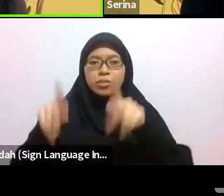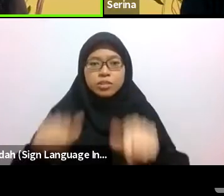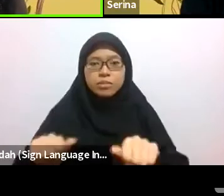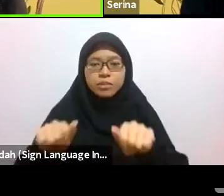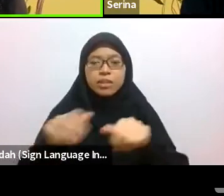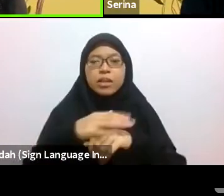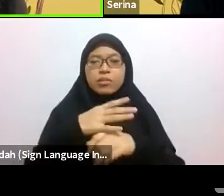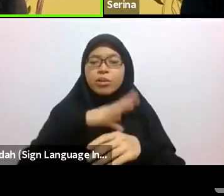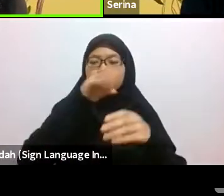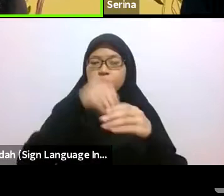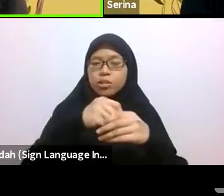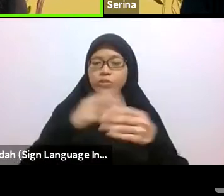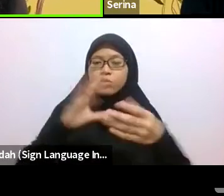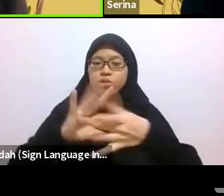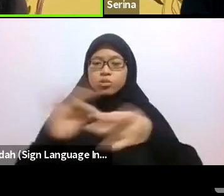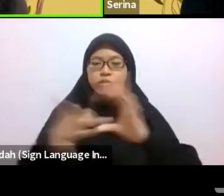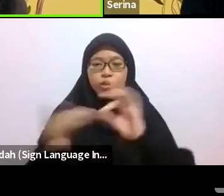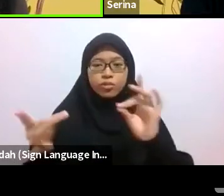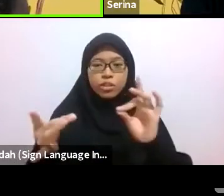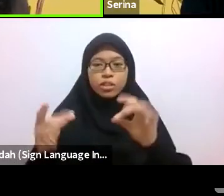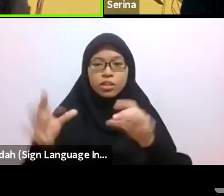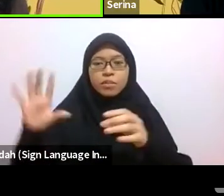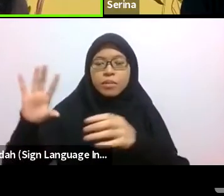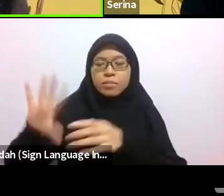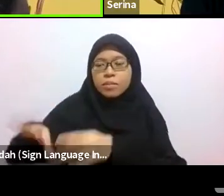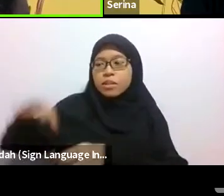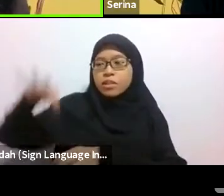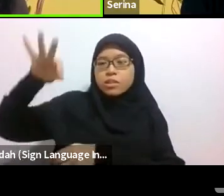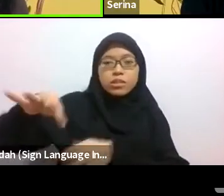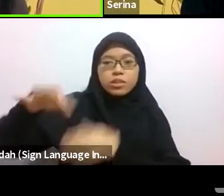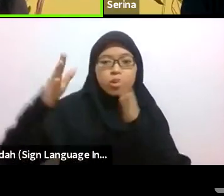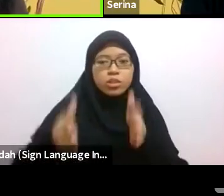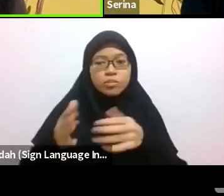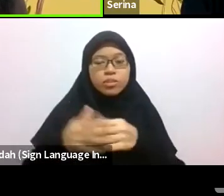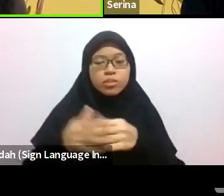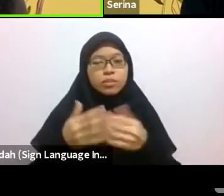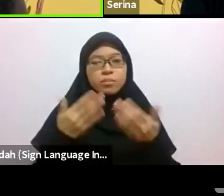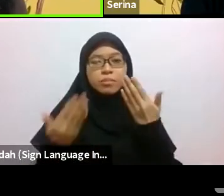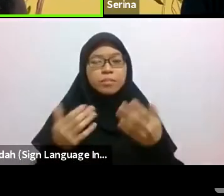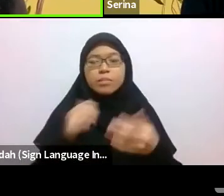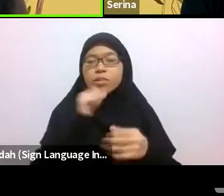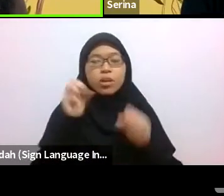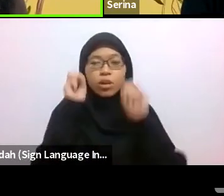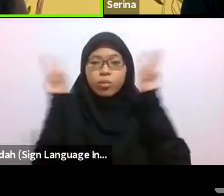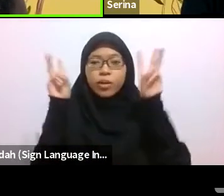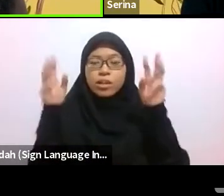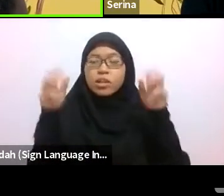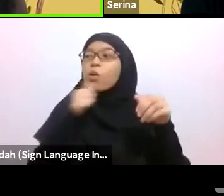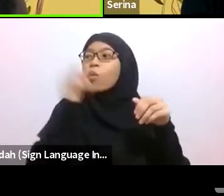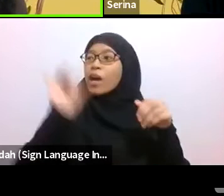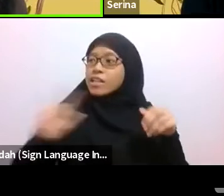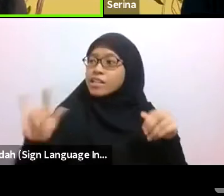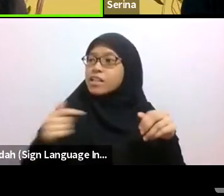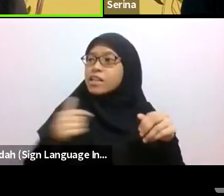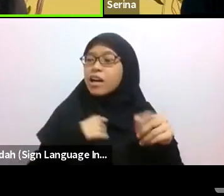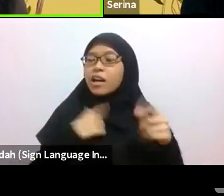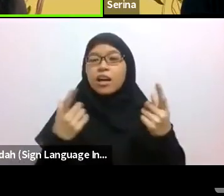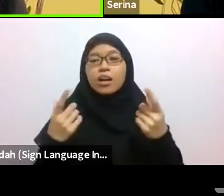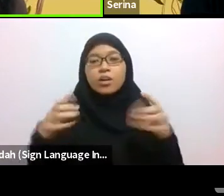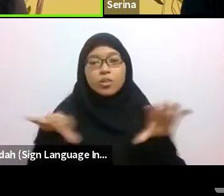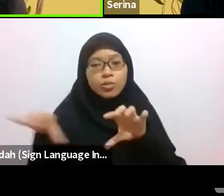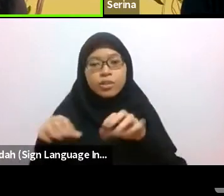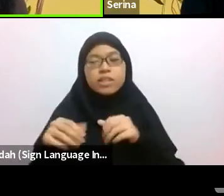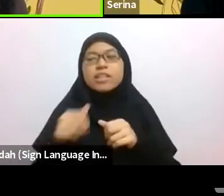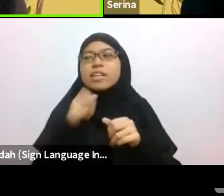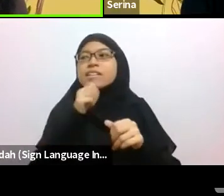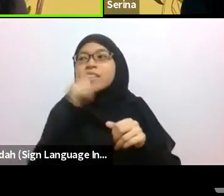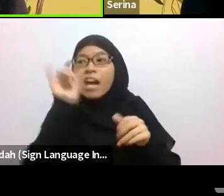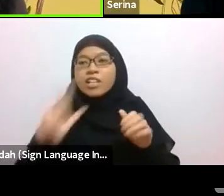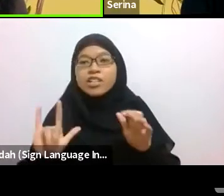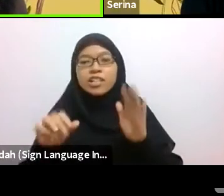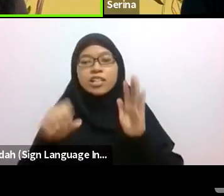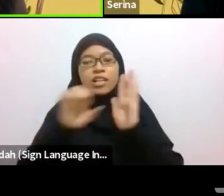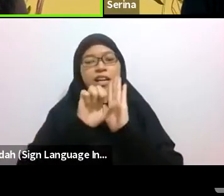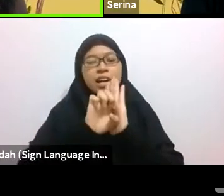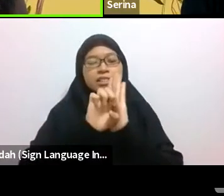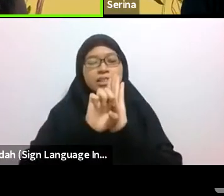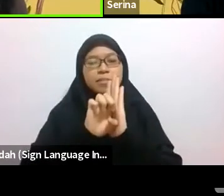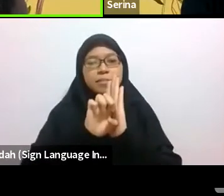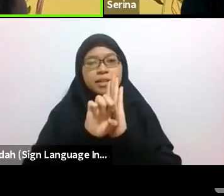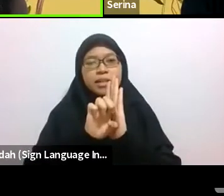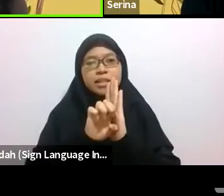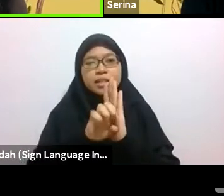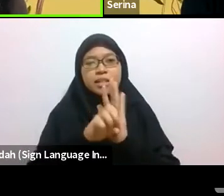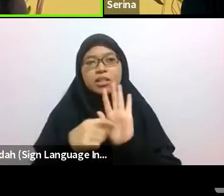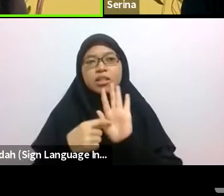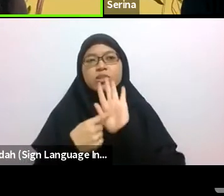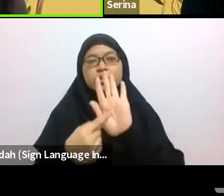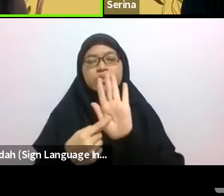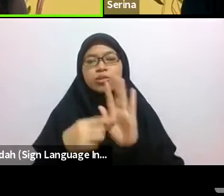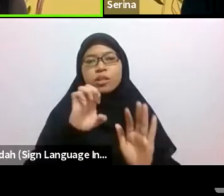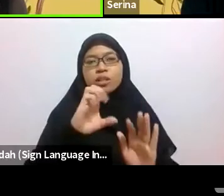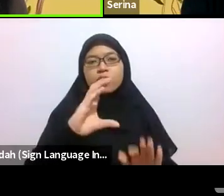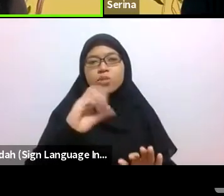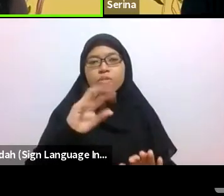maybe they were not aware that oh, what I’m doing is actually an example or manifestation of an ecofeminist practice of care, of kinship, of kin making.